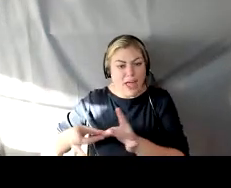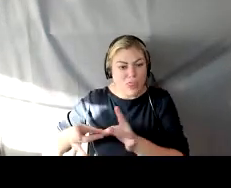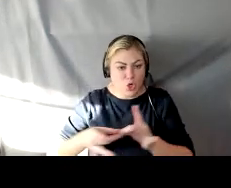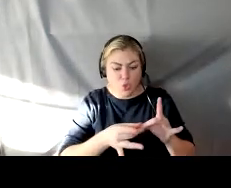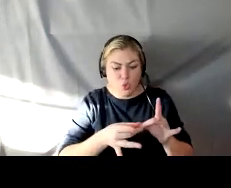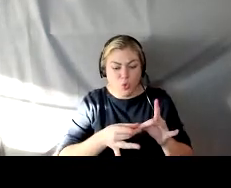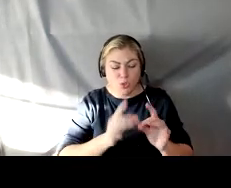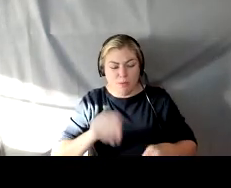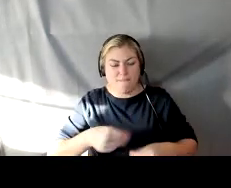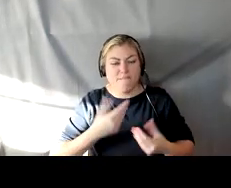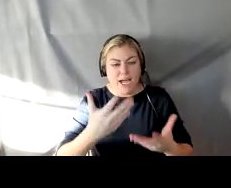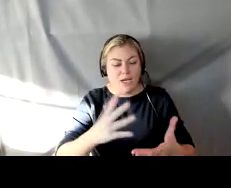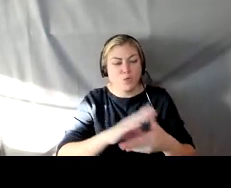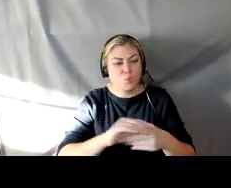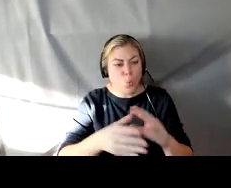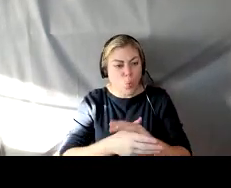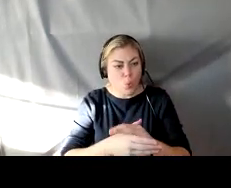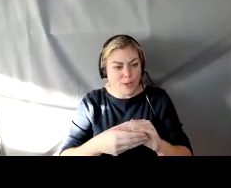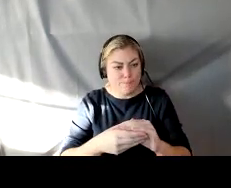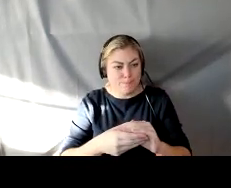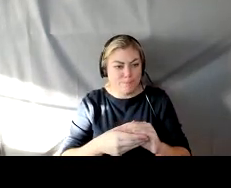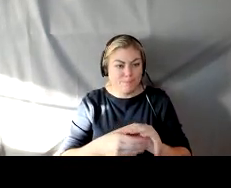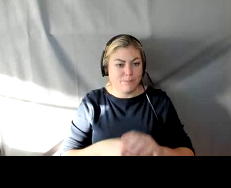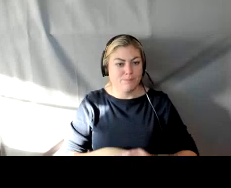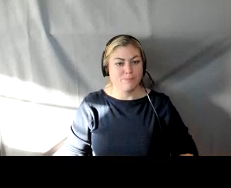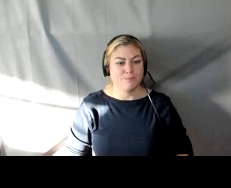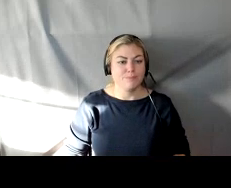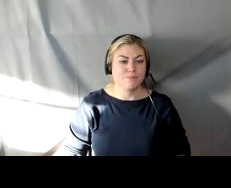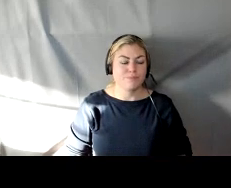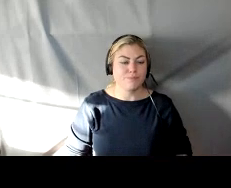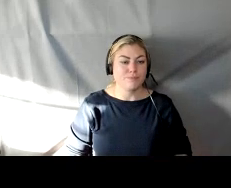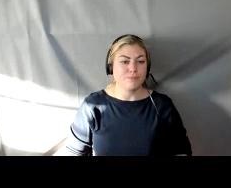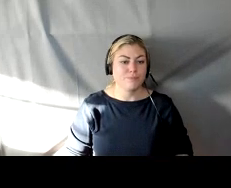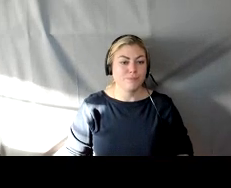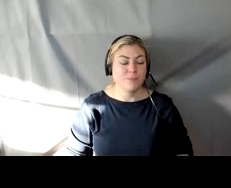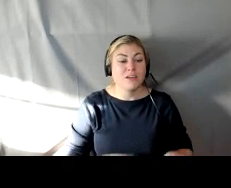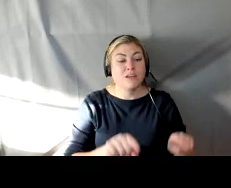We also want to know what makes, in particular this part of Southeast